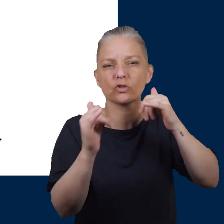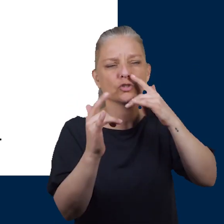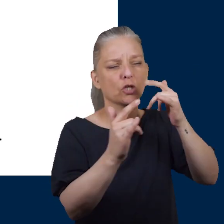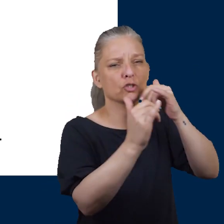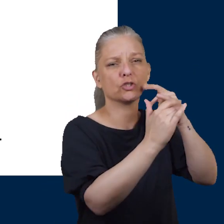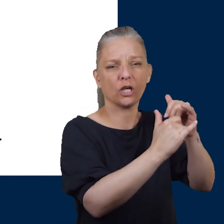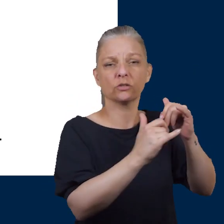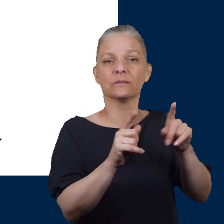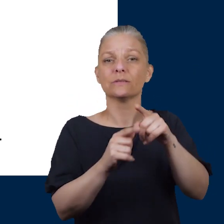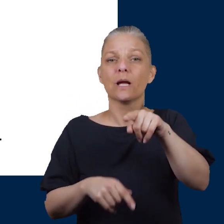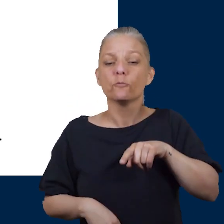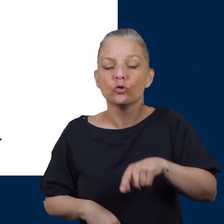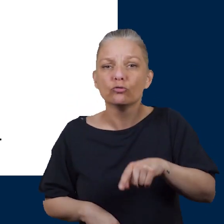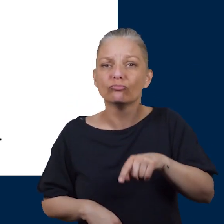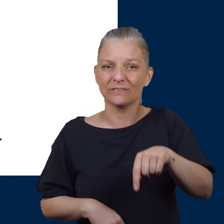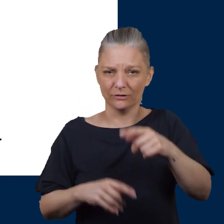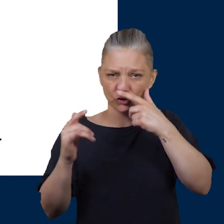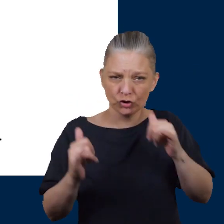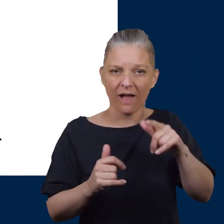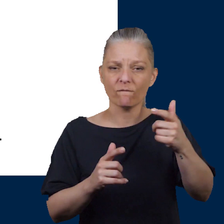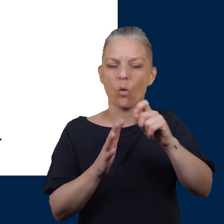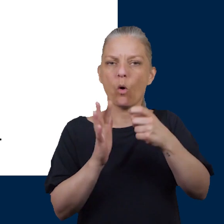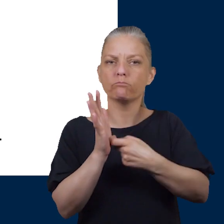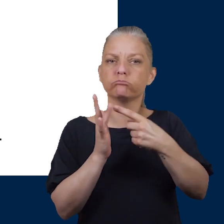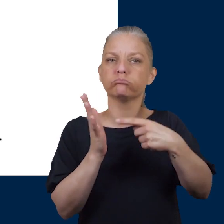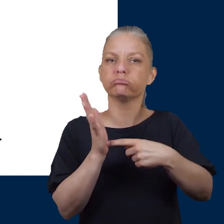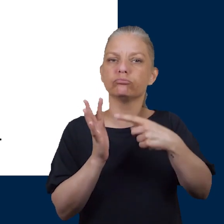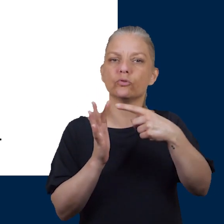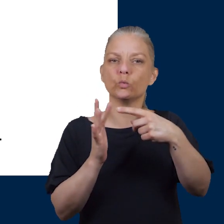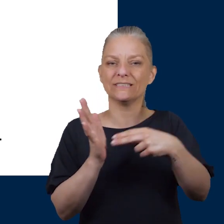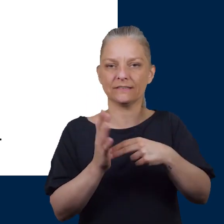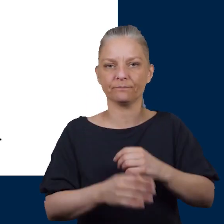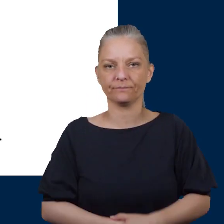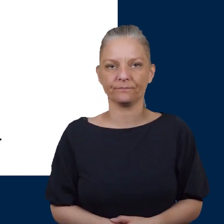your feet and eyes checked when this is due either in a hospital site or a health centre.